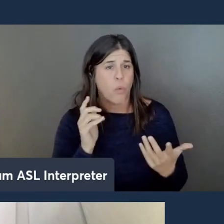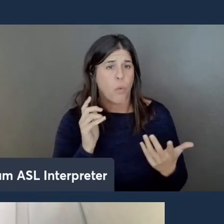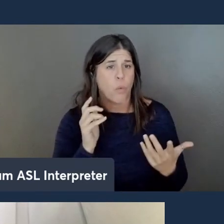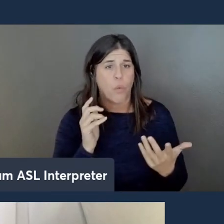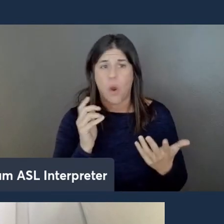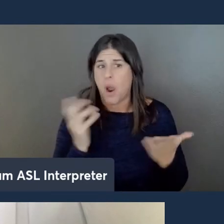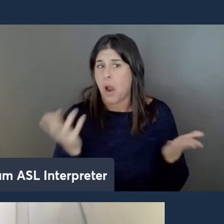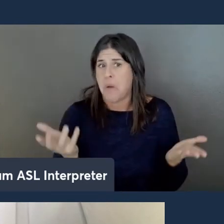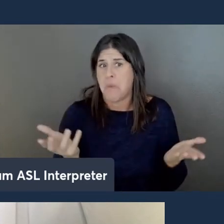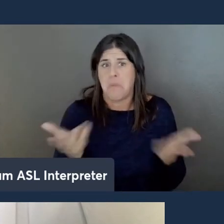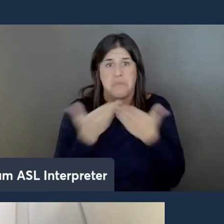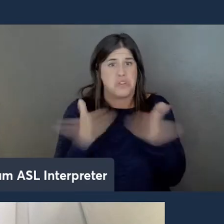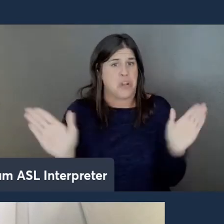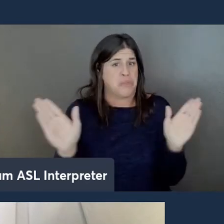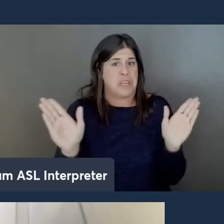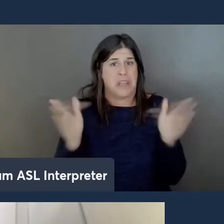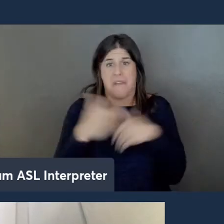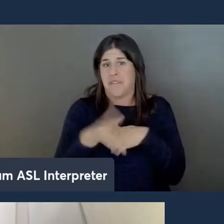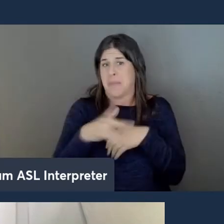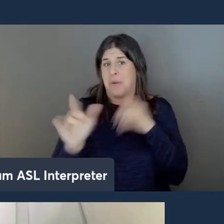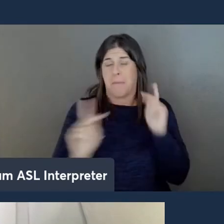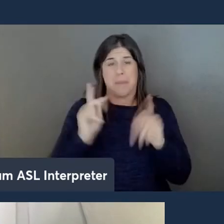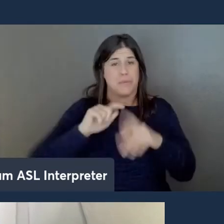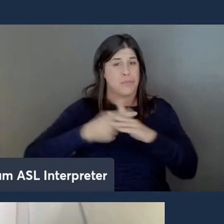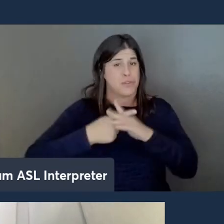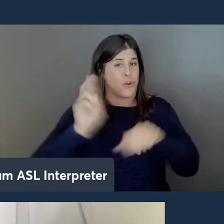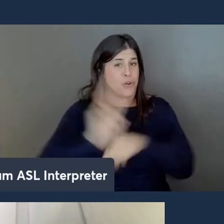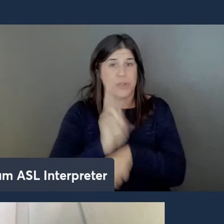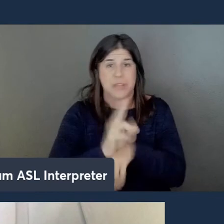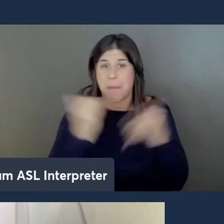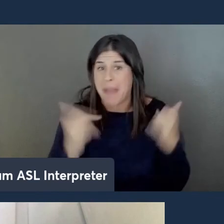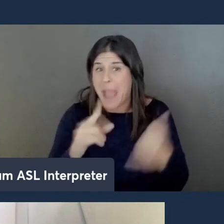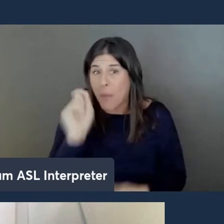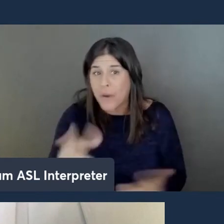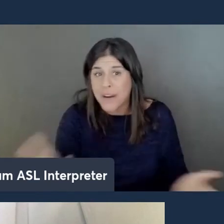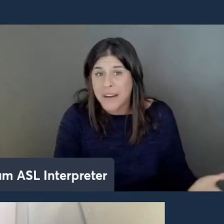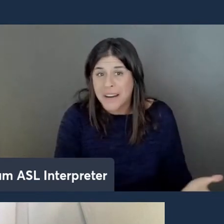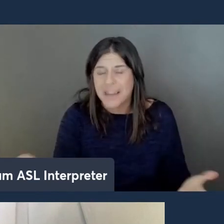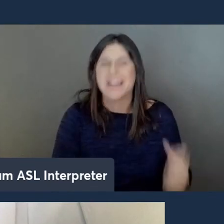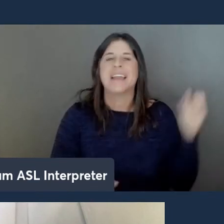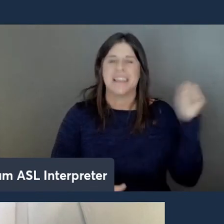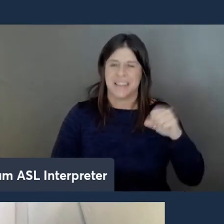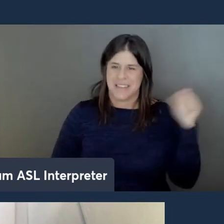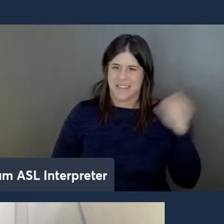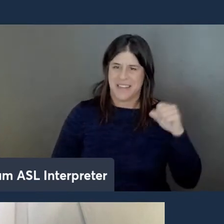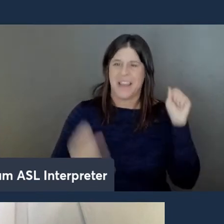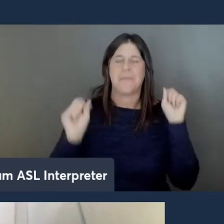Generally available? Can people start using them now? Yeah, you can either launch them